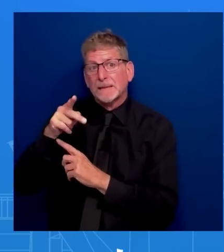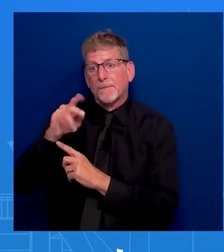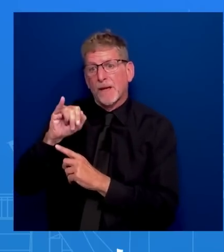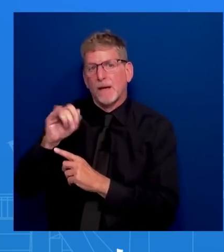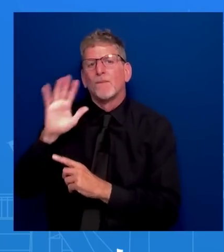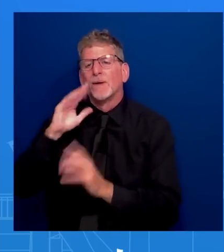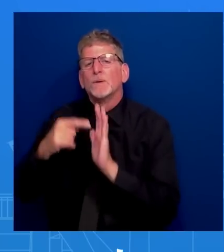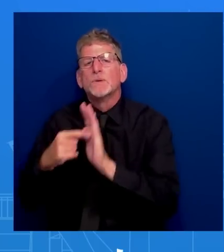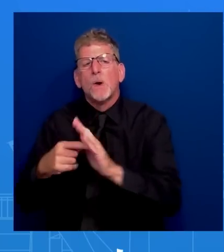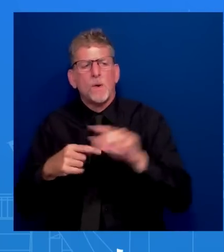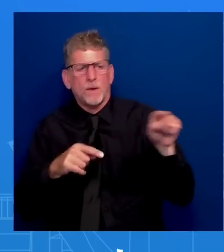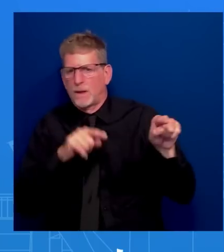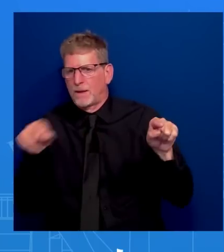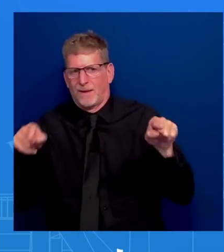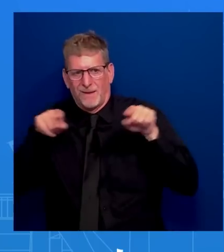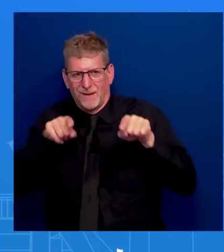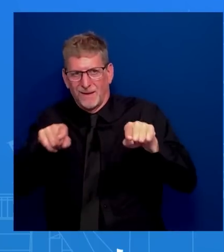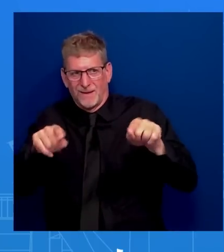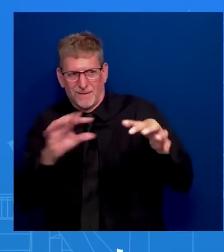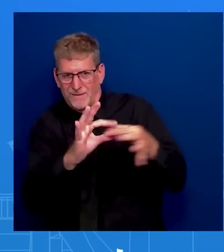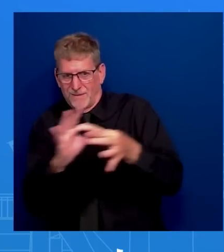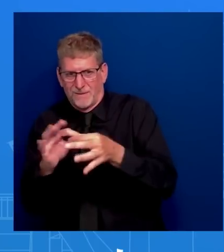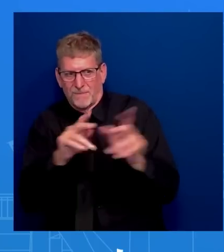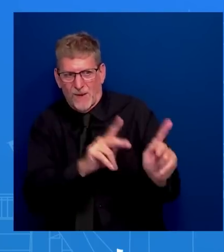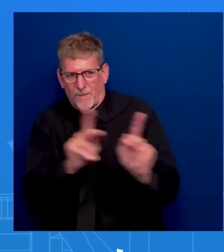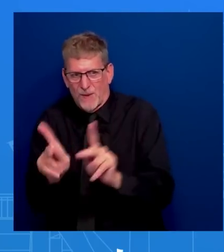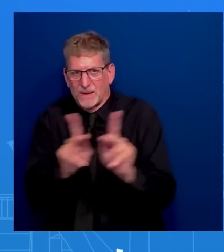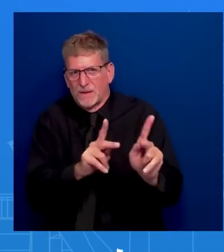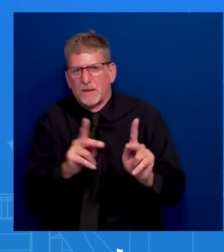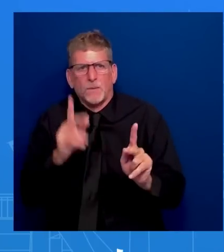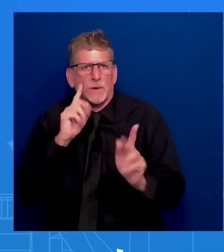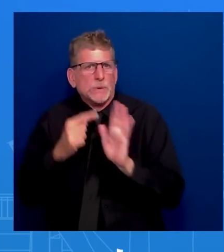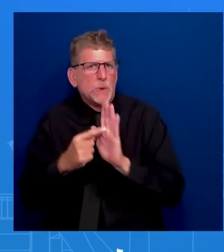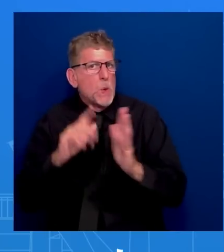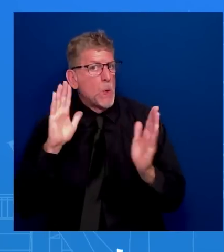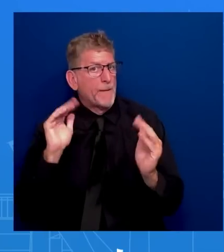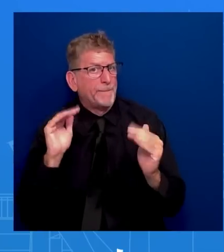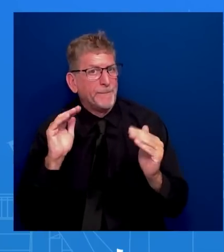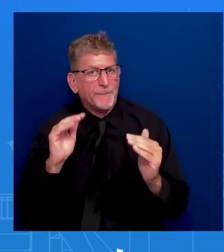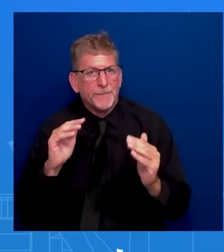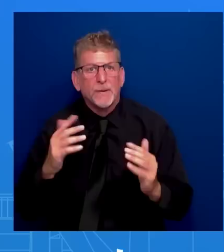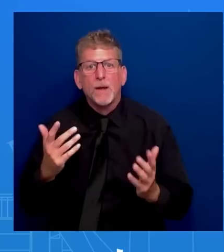is the work that we have been doing and what we have -- you know, what we -- the plan that we have put forth,